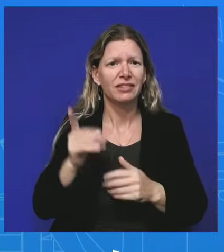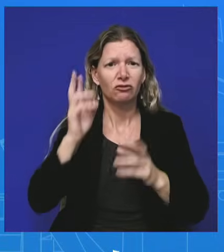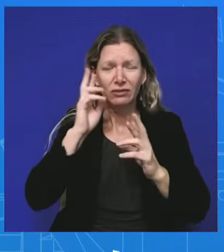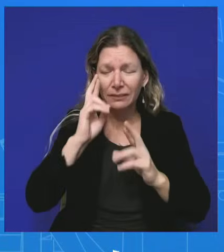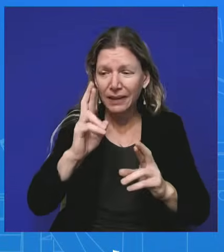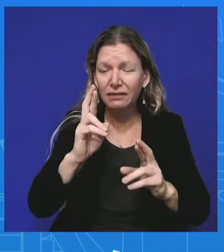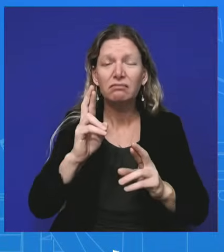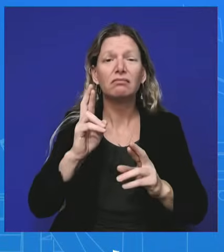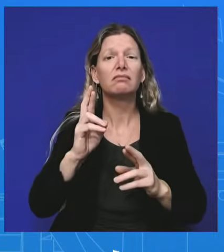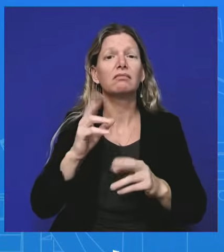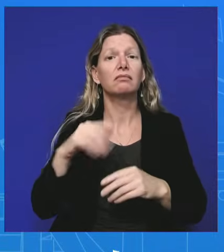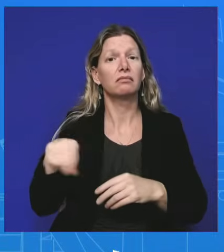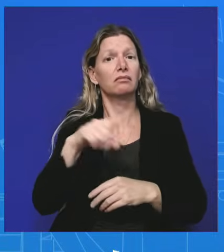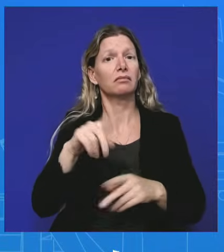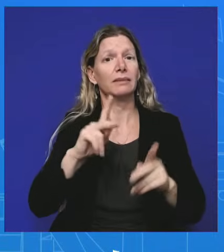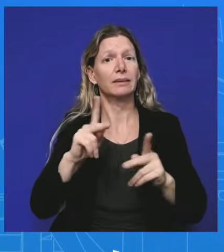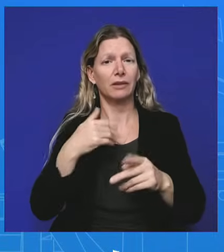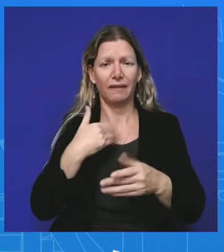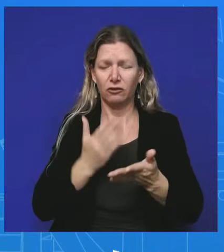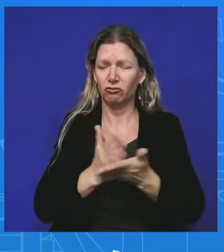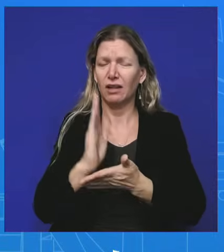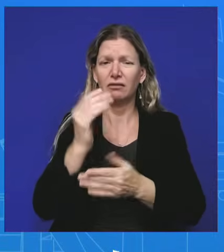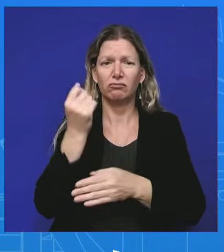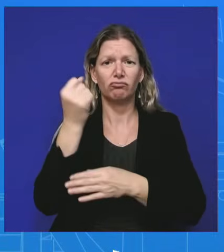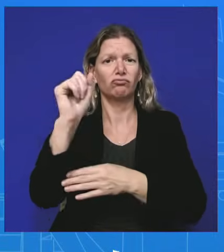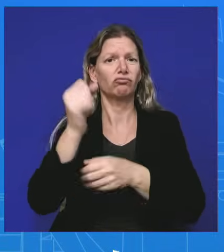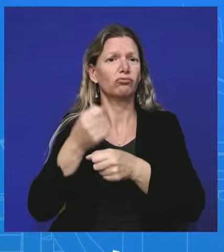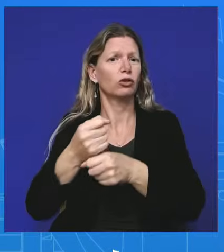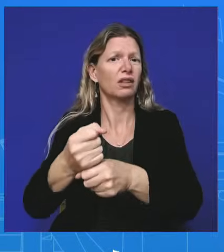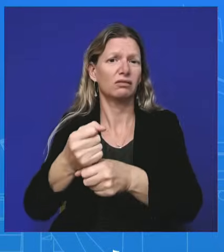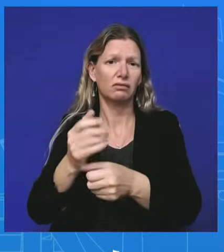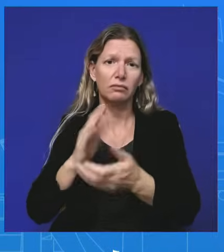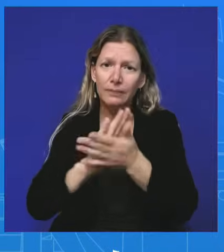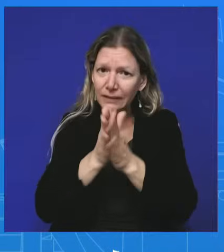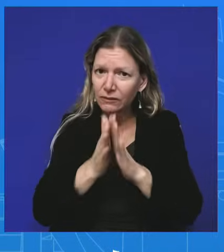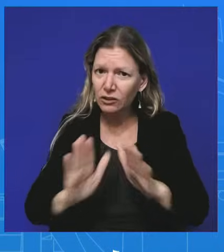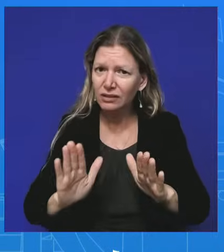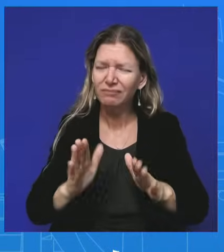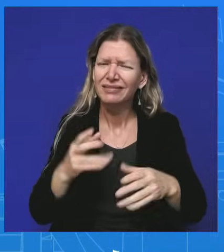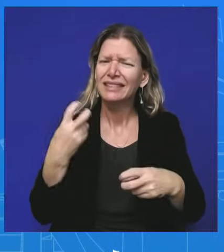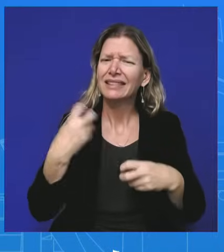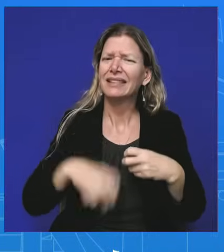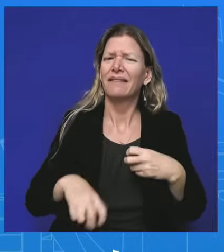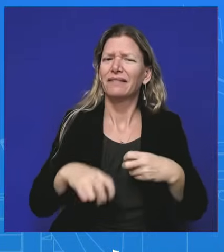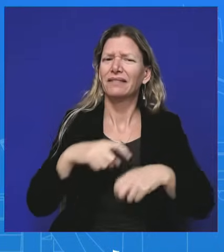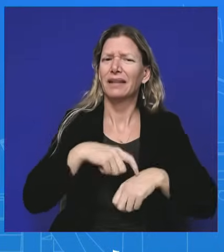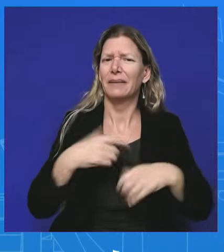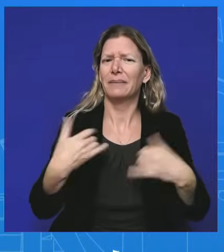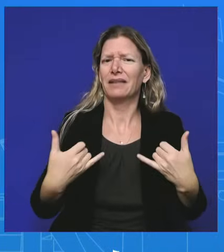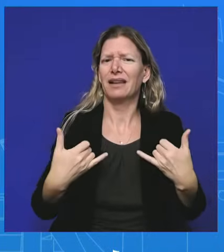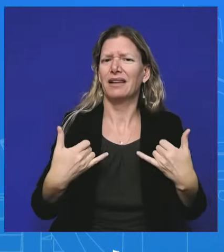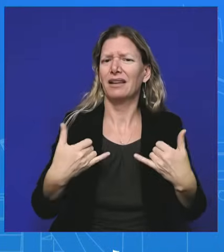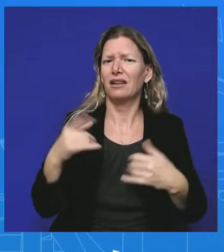And it is a difficult time, and we get that. He gets that. And, you know, as President,